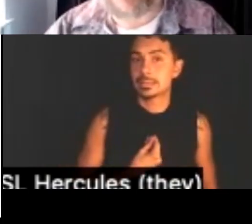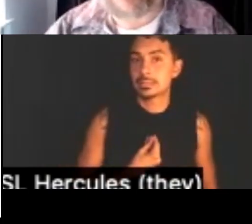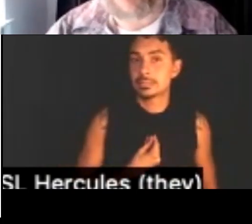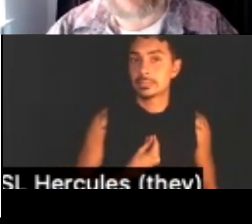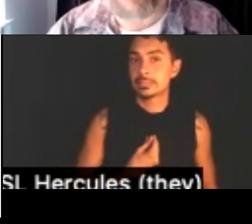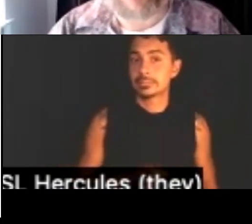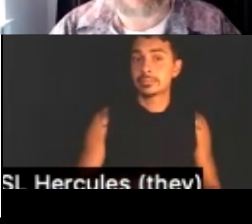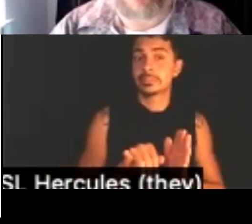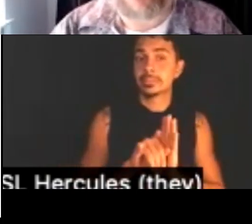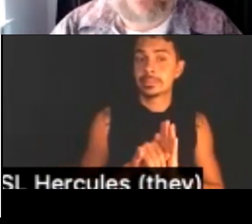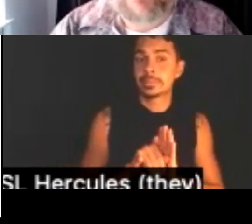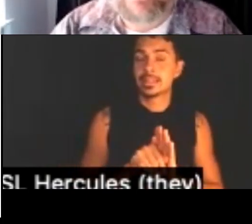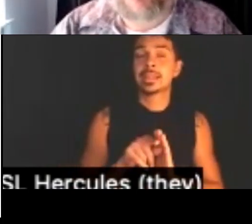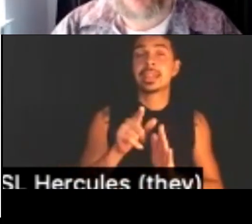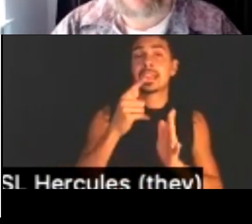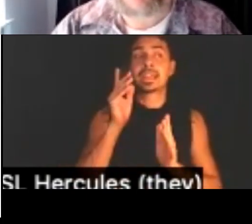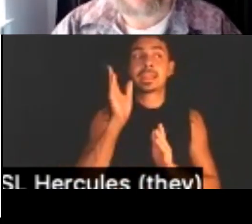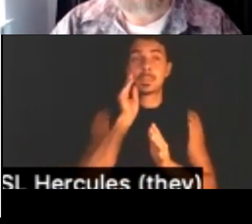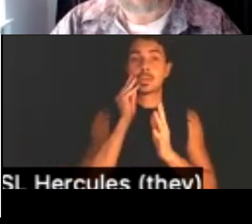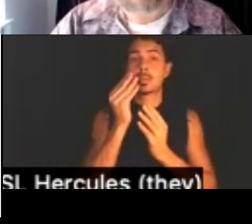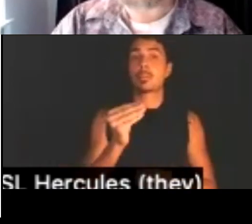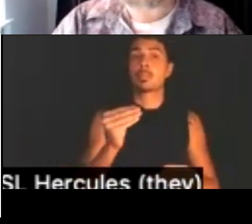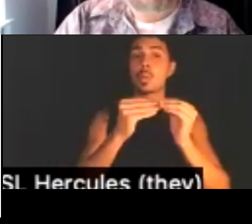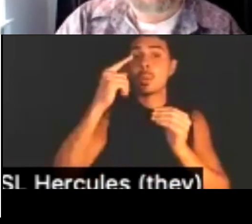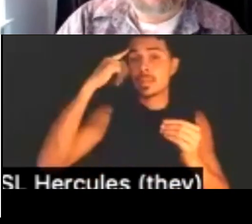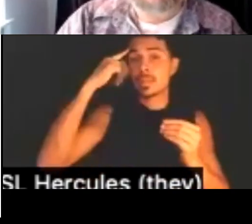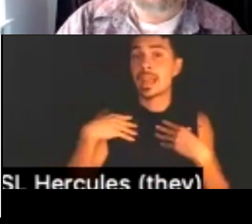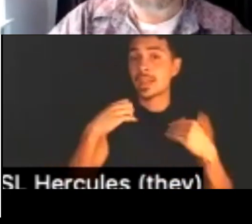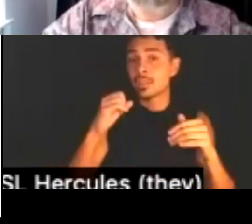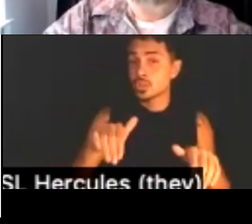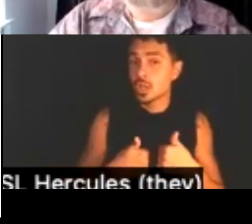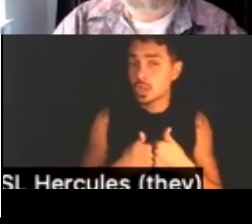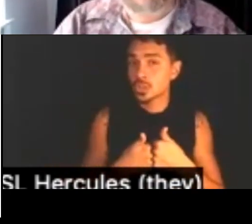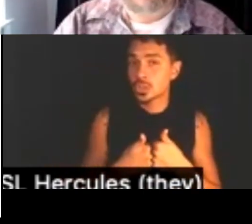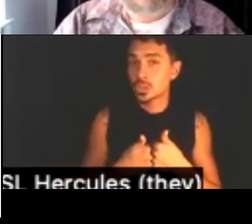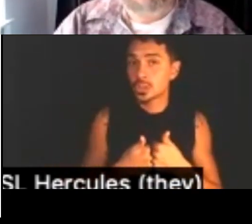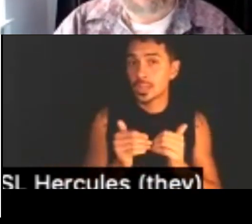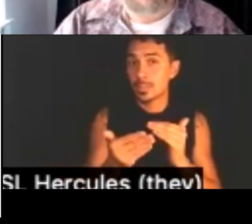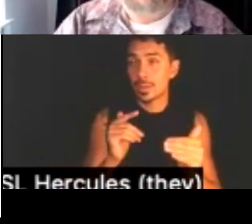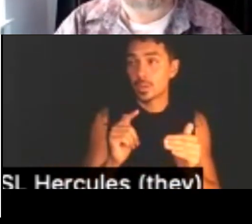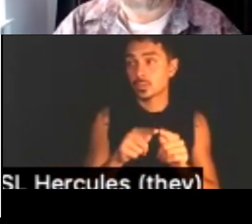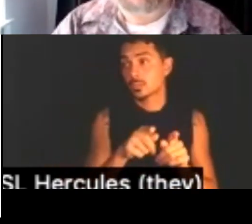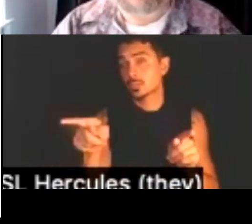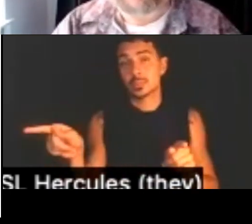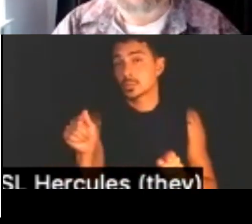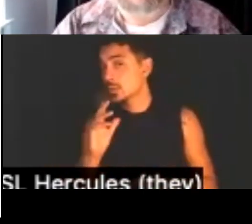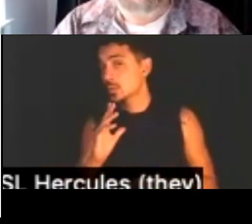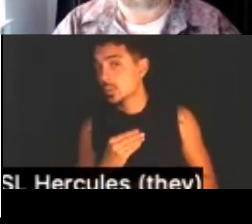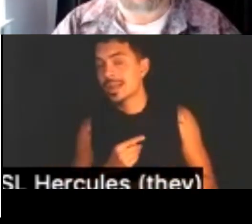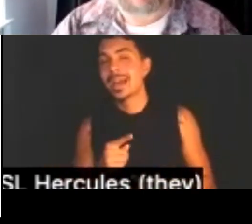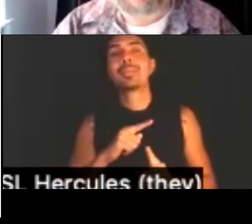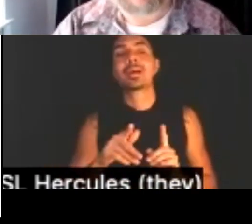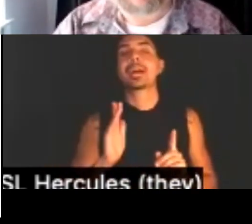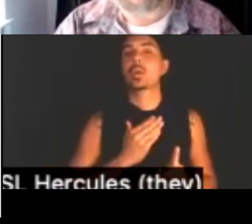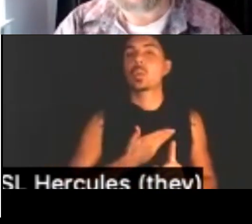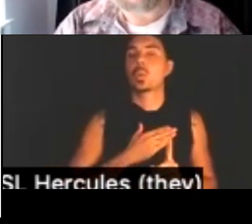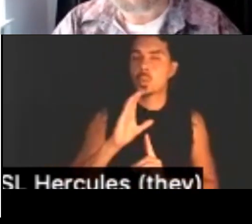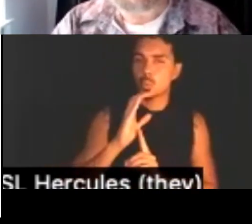to experience mental health challenges, but some of the things that are around trans people, our culture or discrimination,